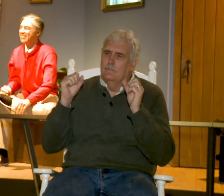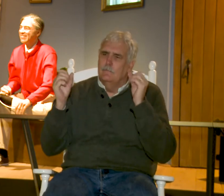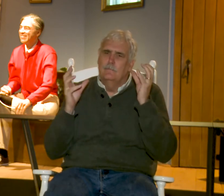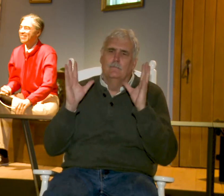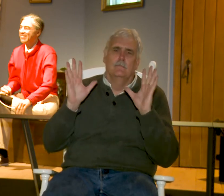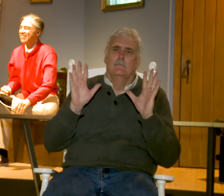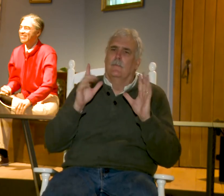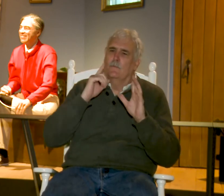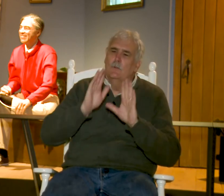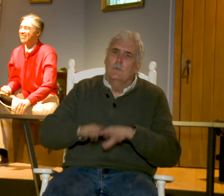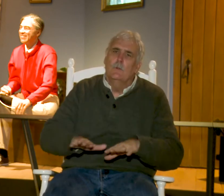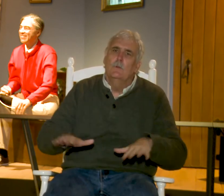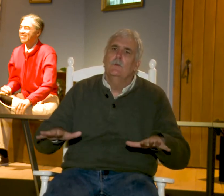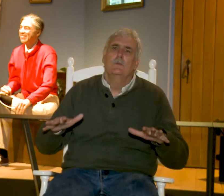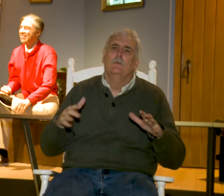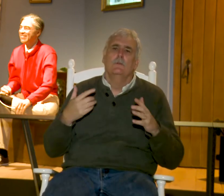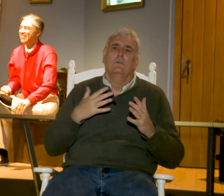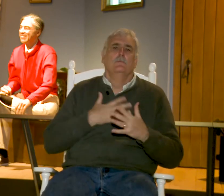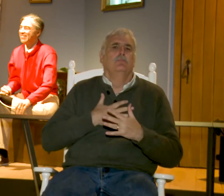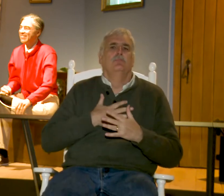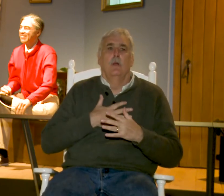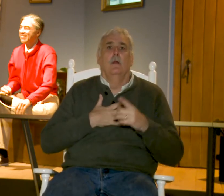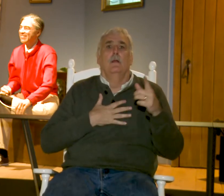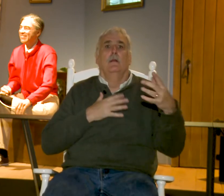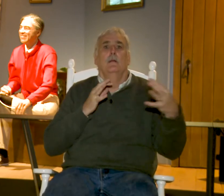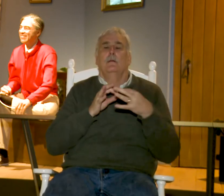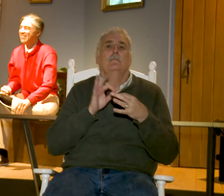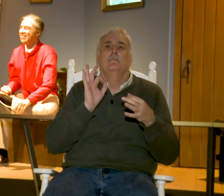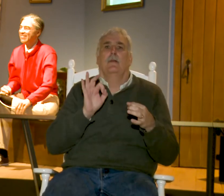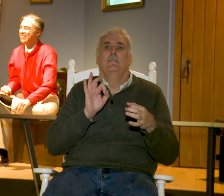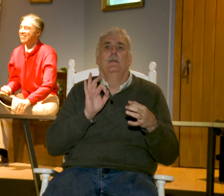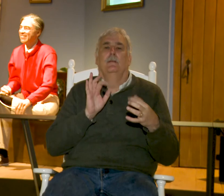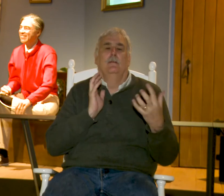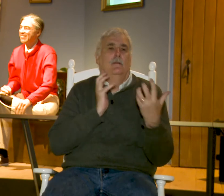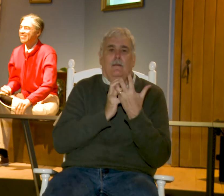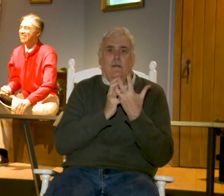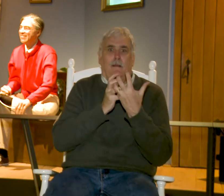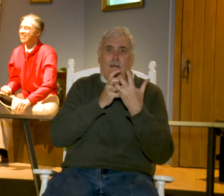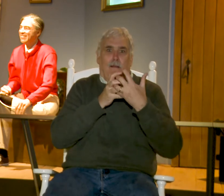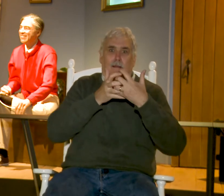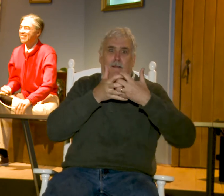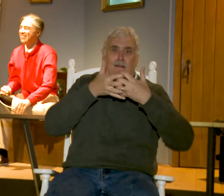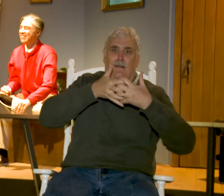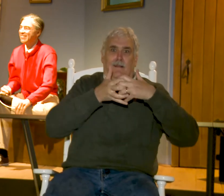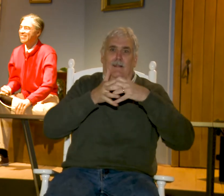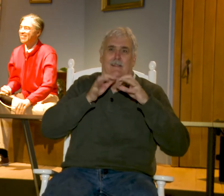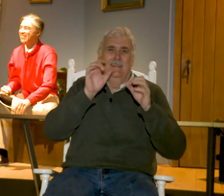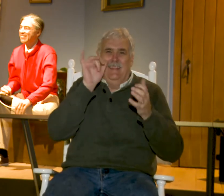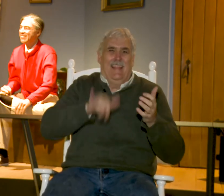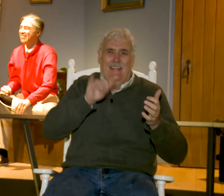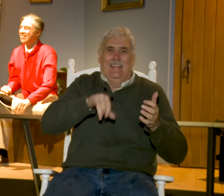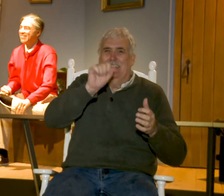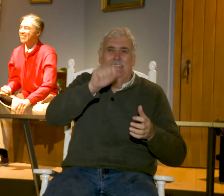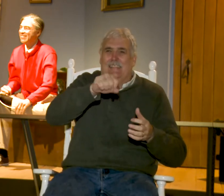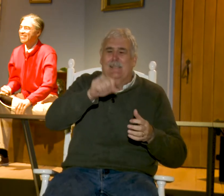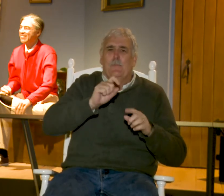Signing for children...it's a perfect match. It touches my heart. Everything comes together. A child gains understanding in a rapid fashion.